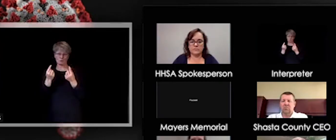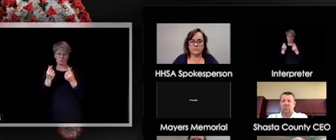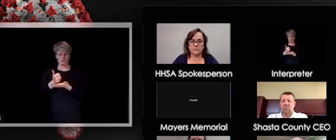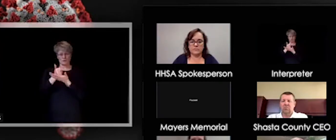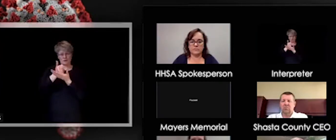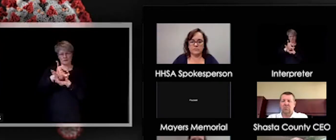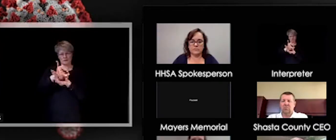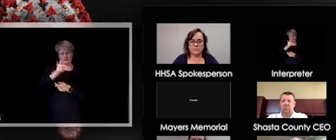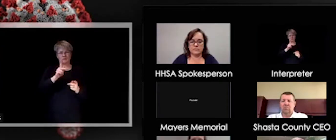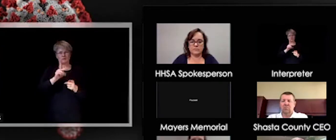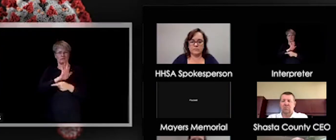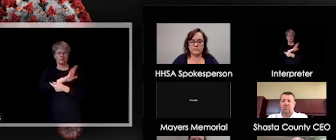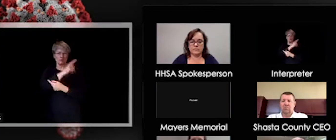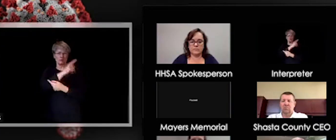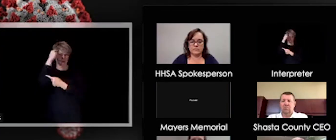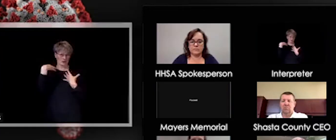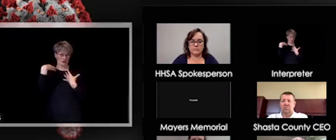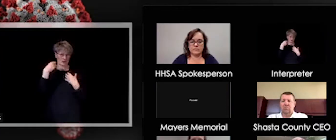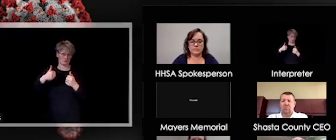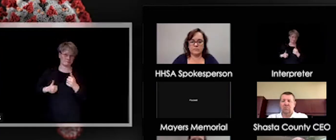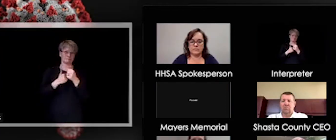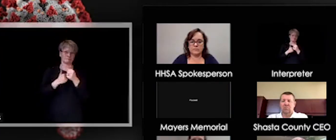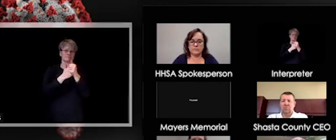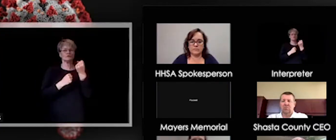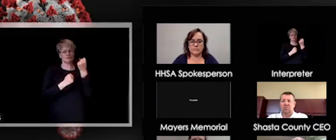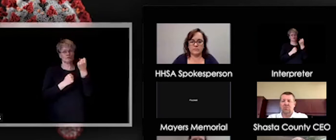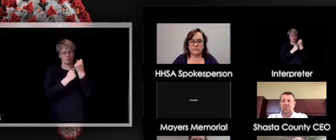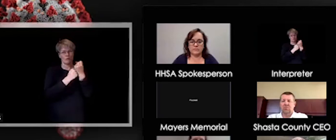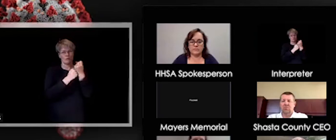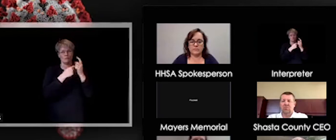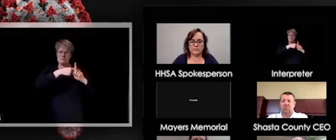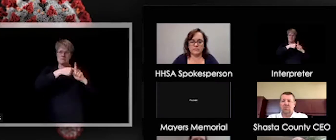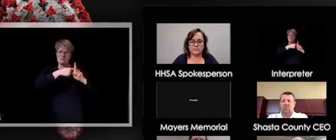So, hopefully in the next couple of weeks we’ll be able to put together some plans